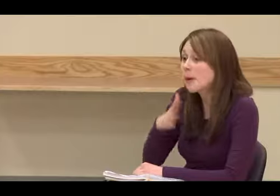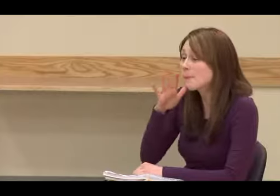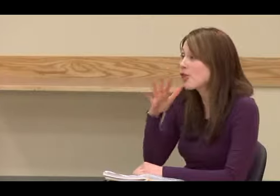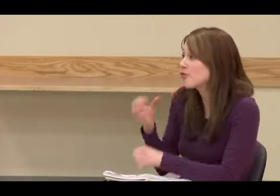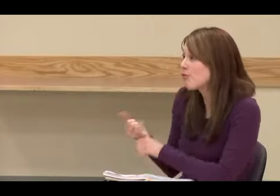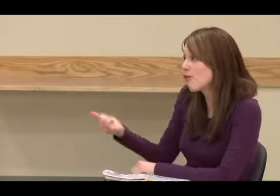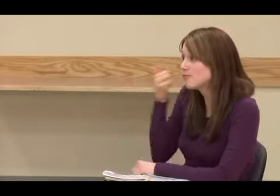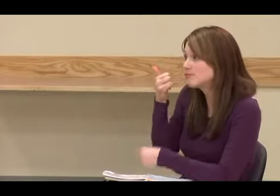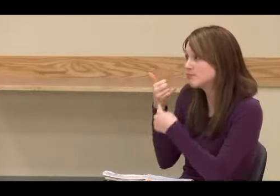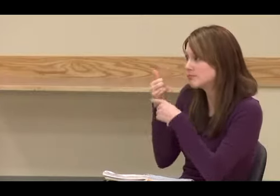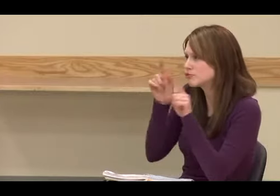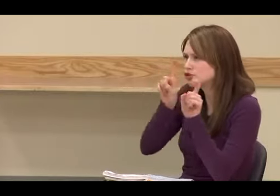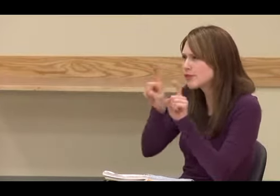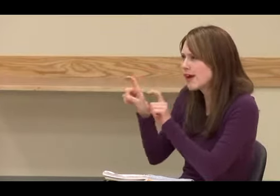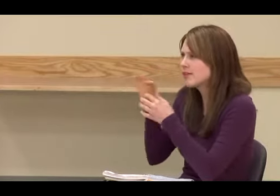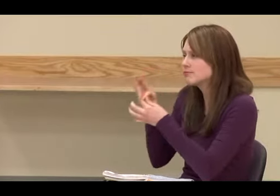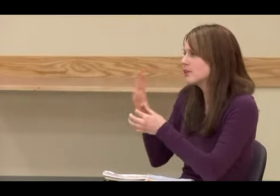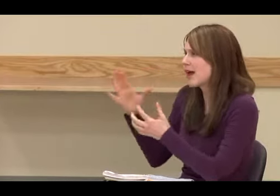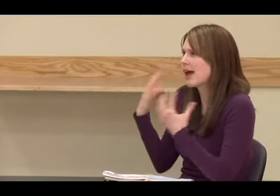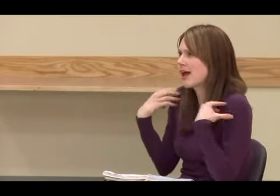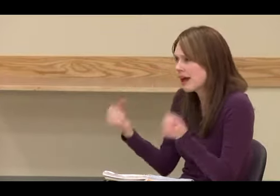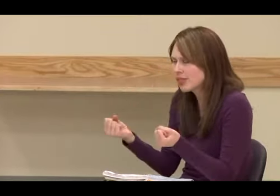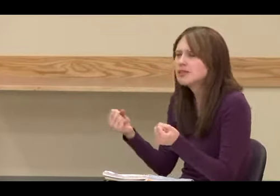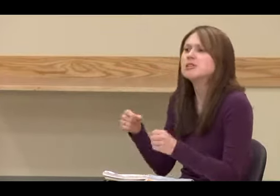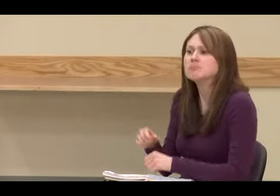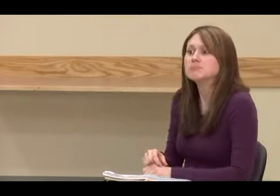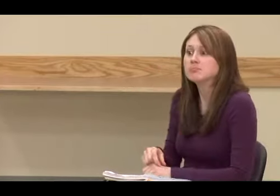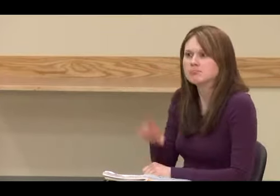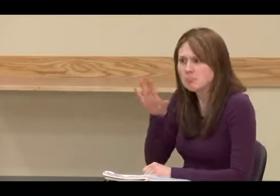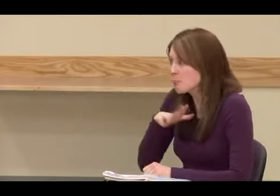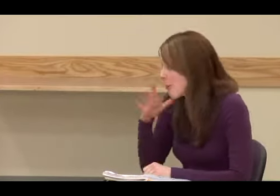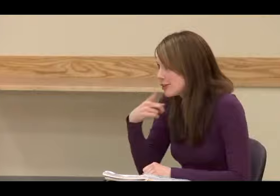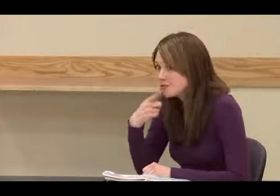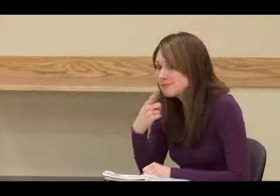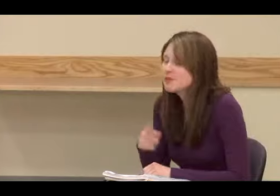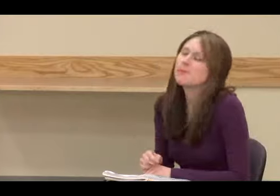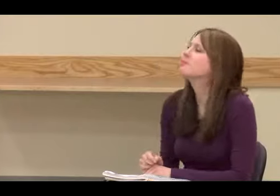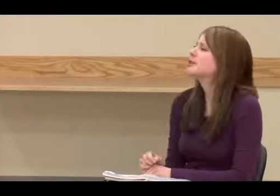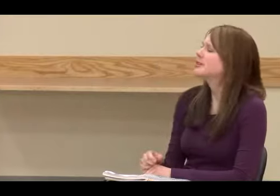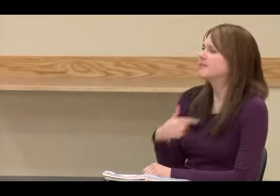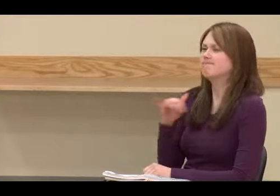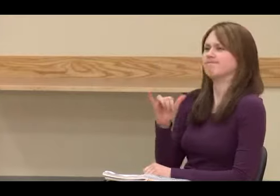My mother told me she got a telephone call that asked her lots of questions about her health. My mother is hearing.